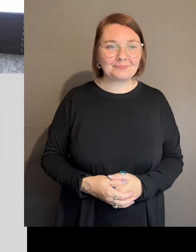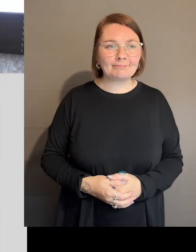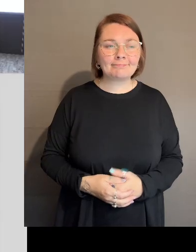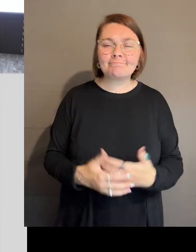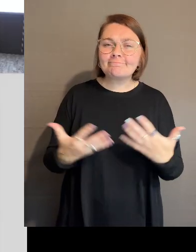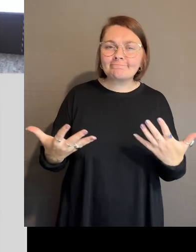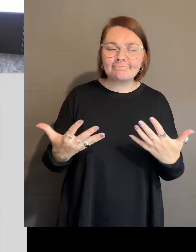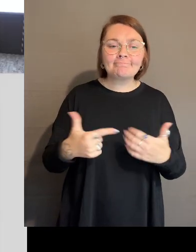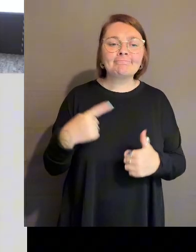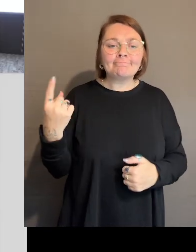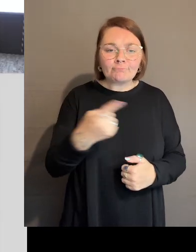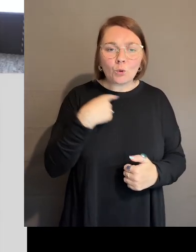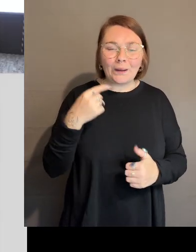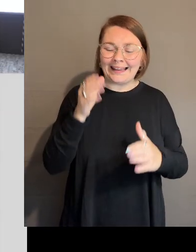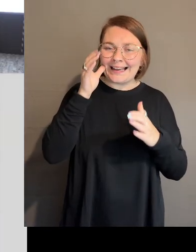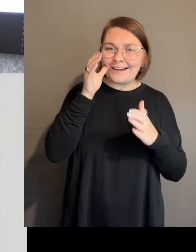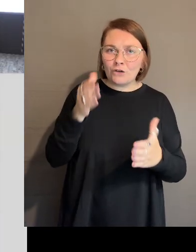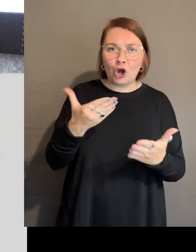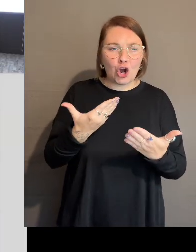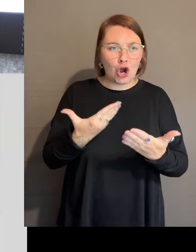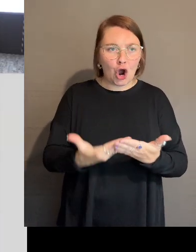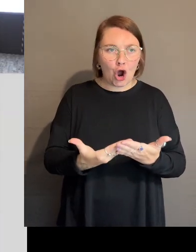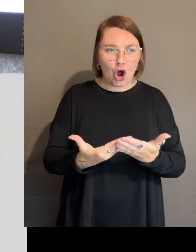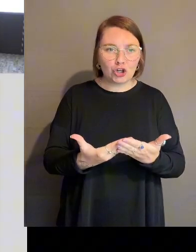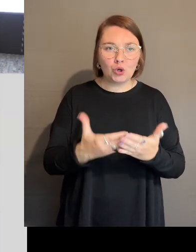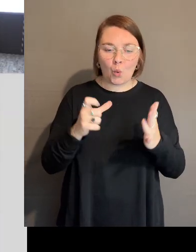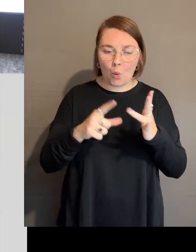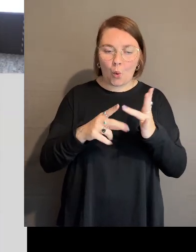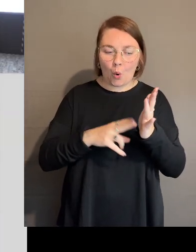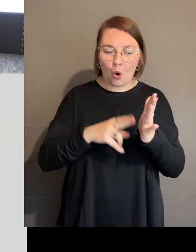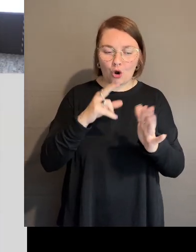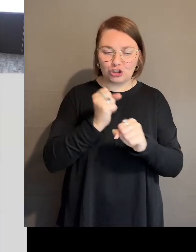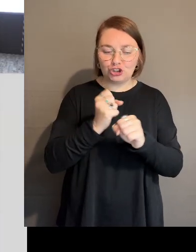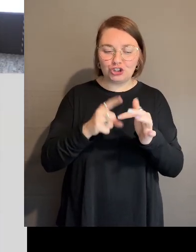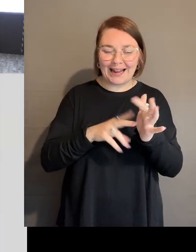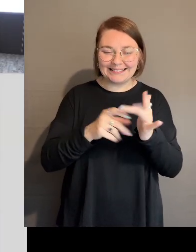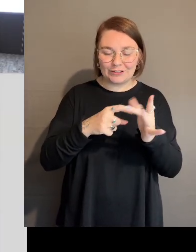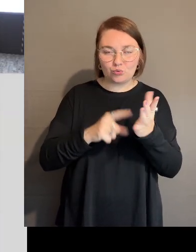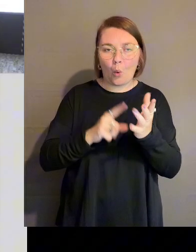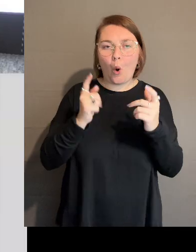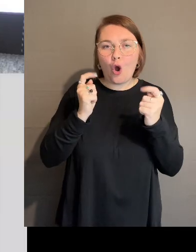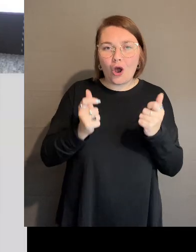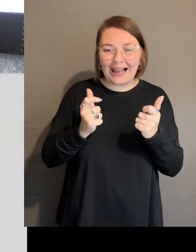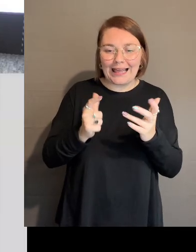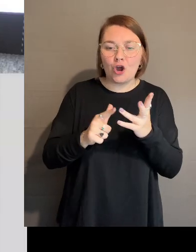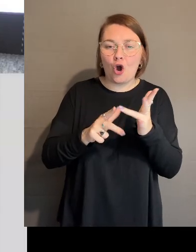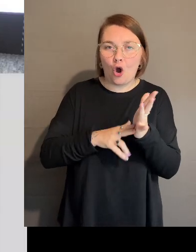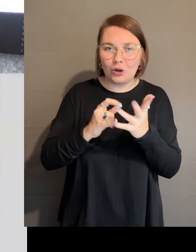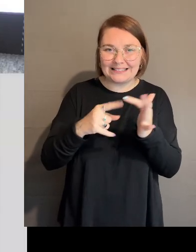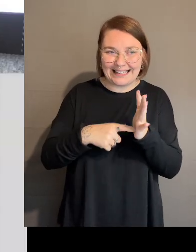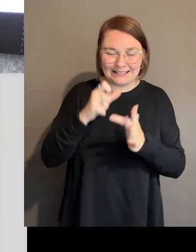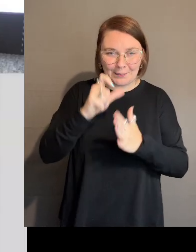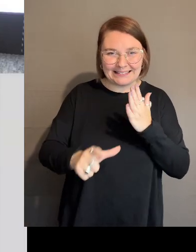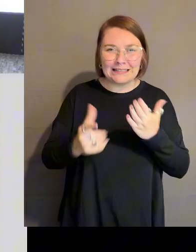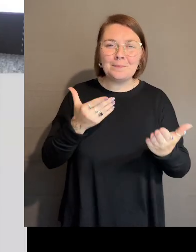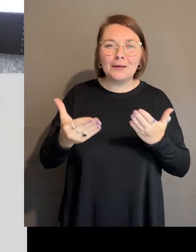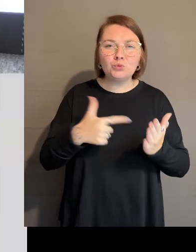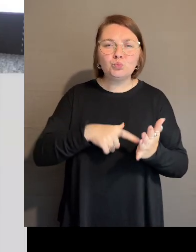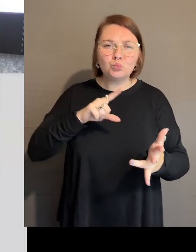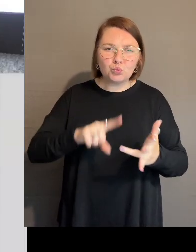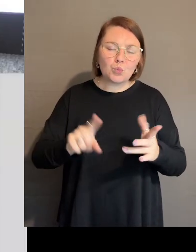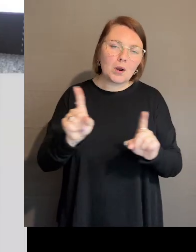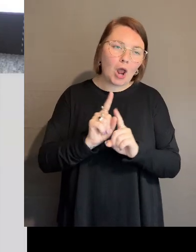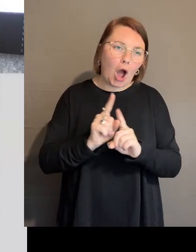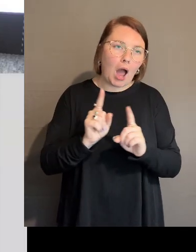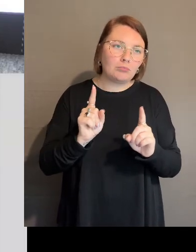So, we tend to focus on congenital or early onset disabilities, as opposed to, let's say, you have a